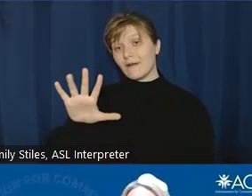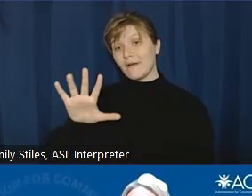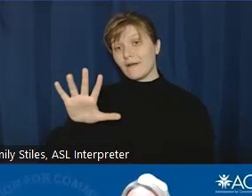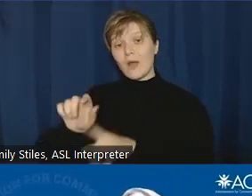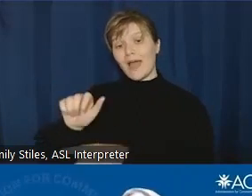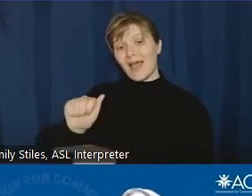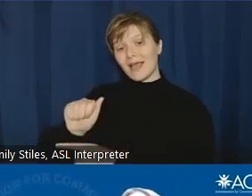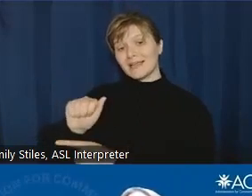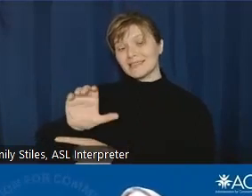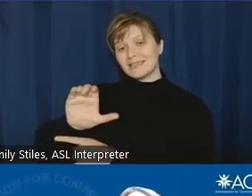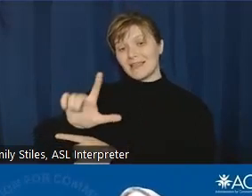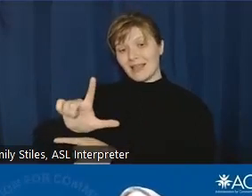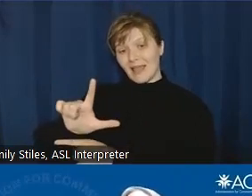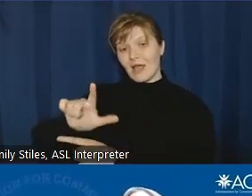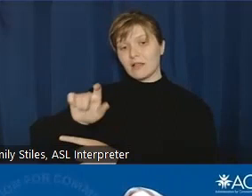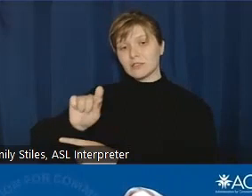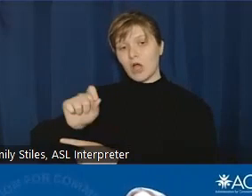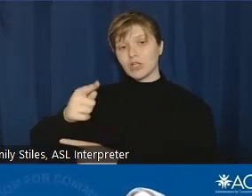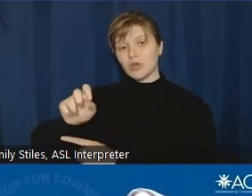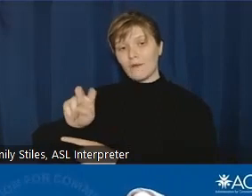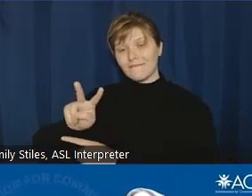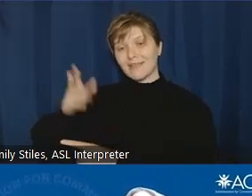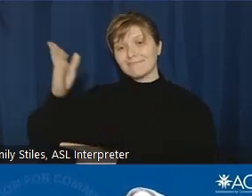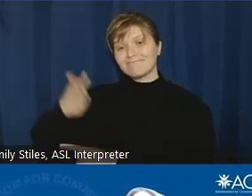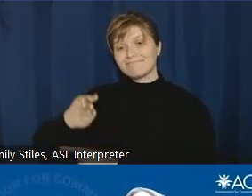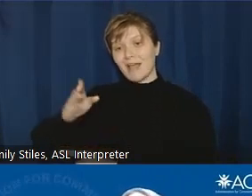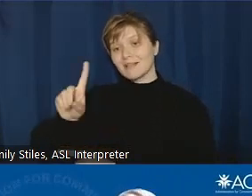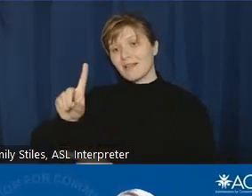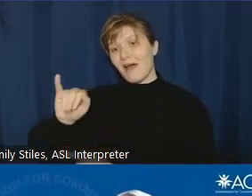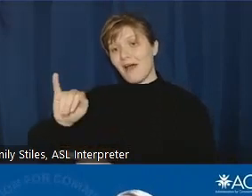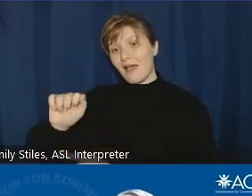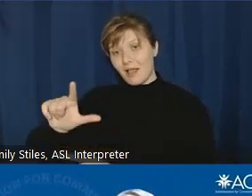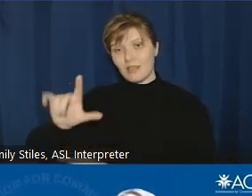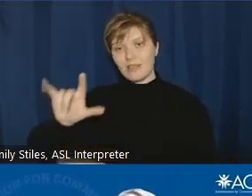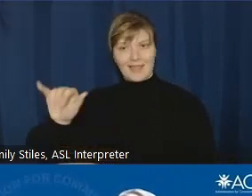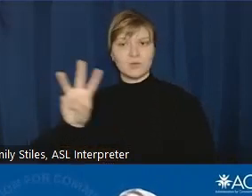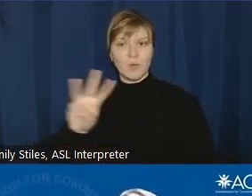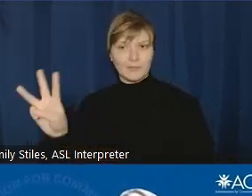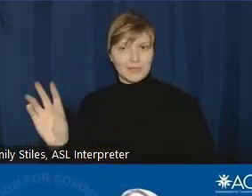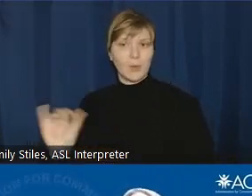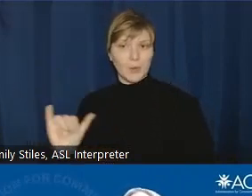is also a website, acl.gov/DIAL. Chat by text, video or phone is available. You can